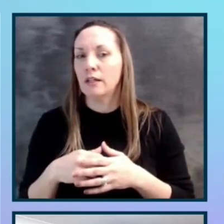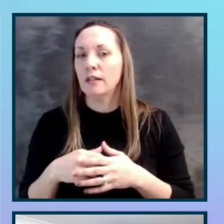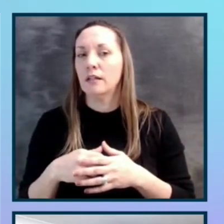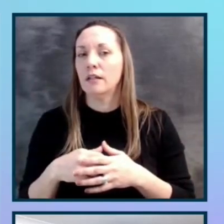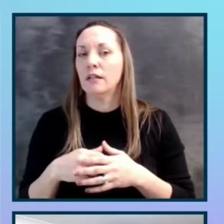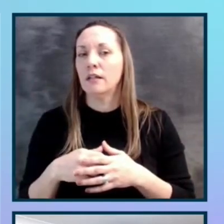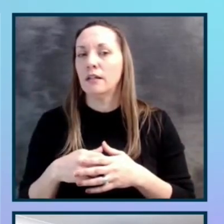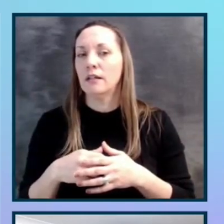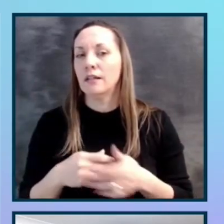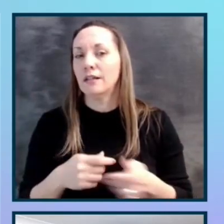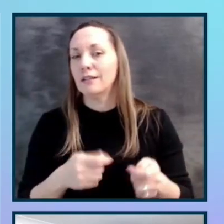Come on.